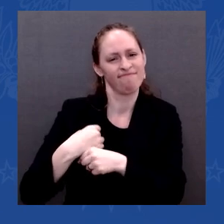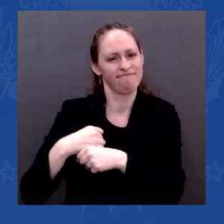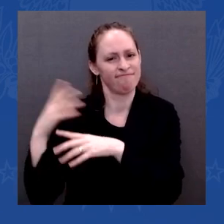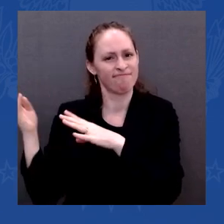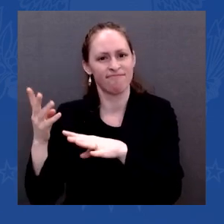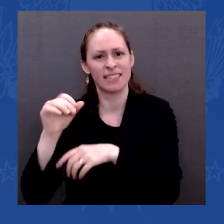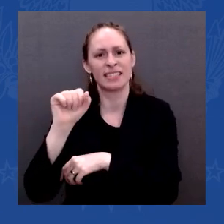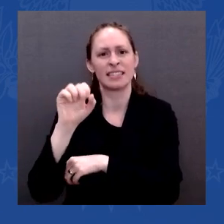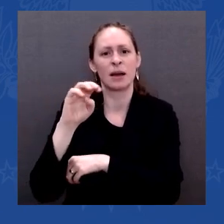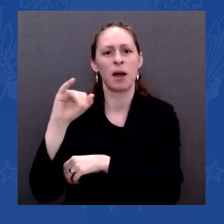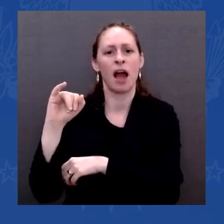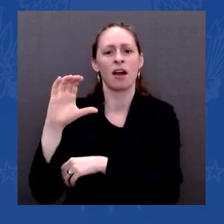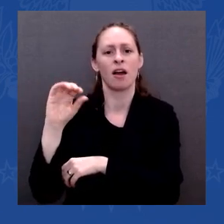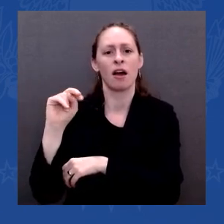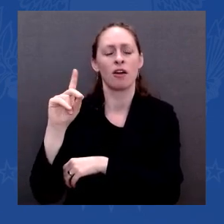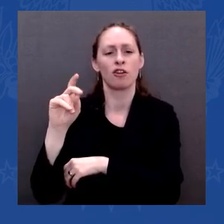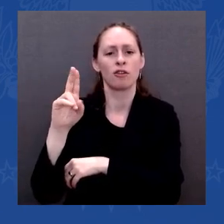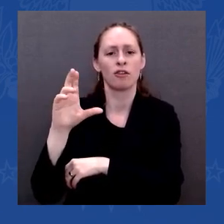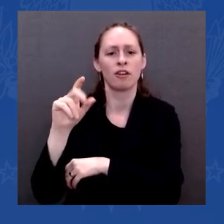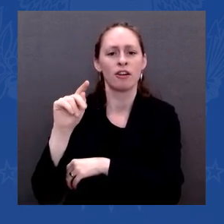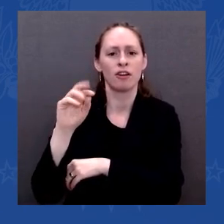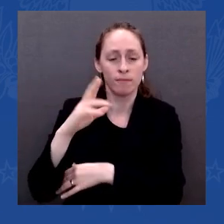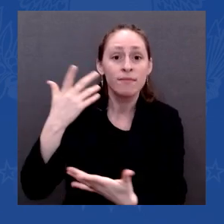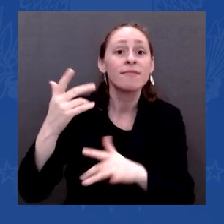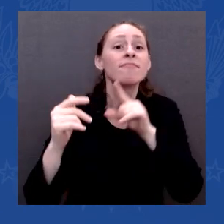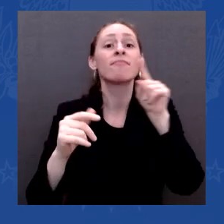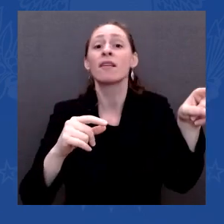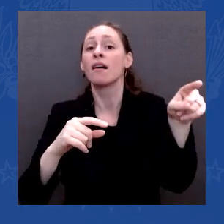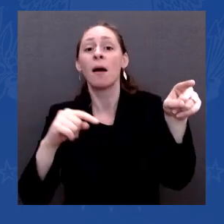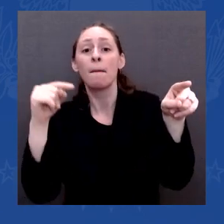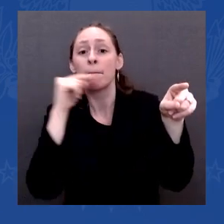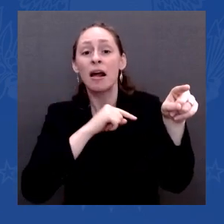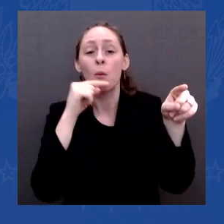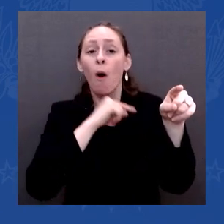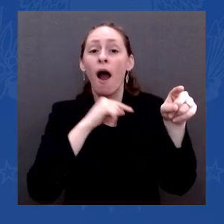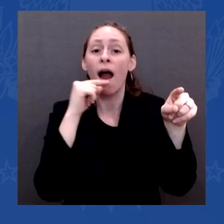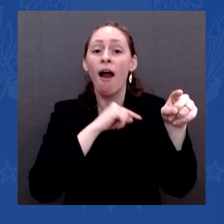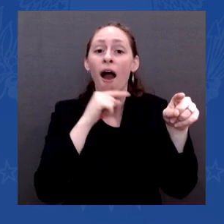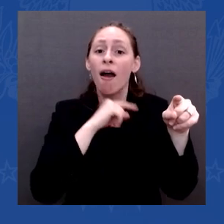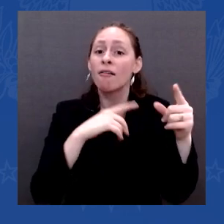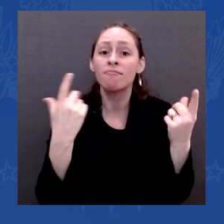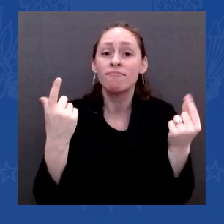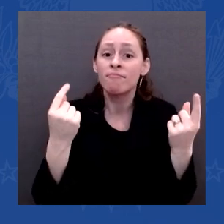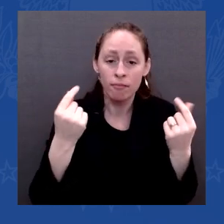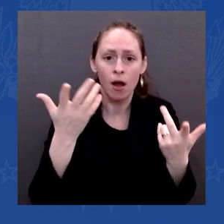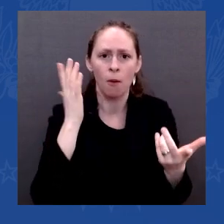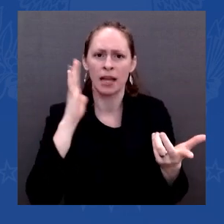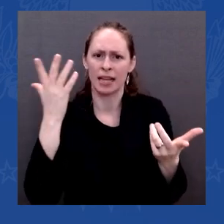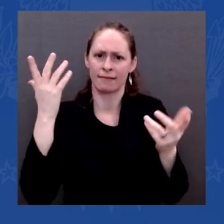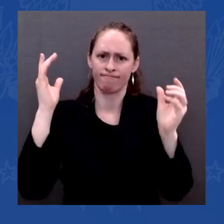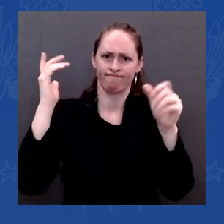I mean, the idea that we have our kids drinking out of fountains that have lead pipes